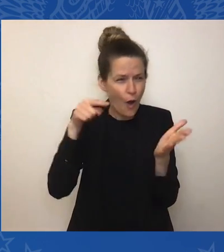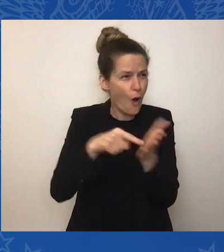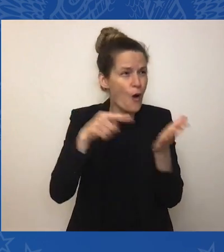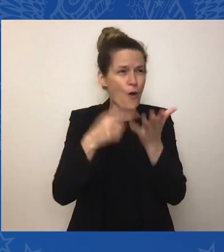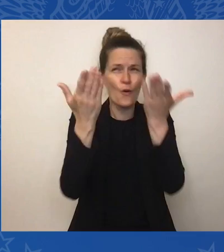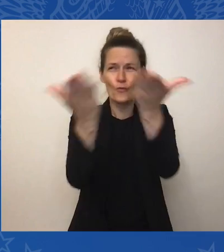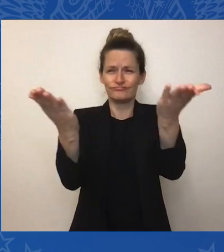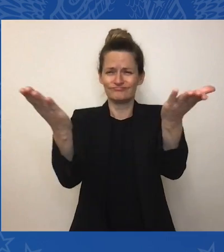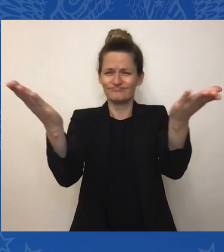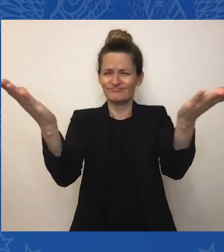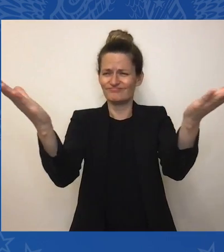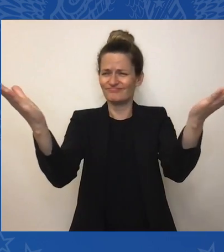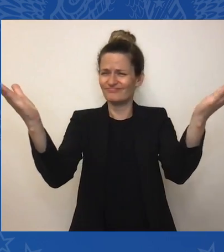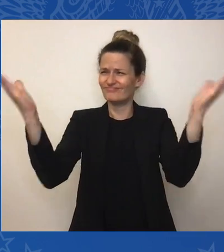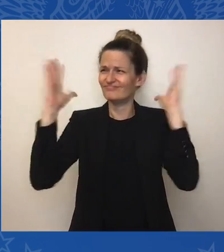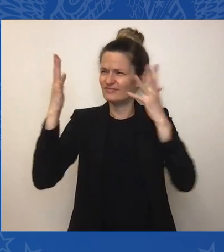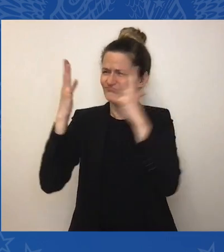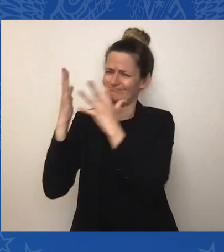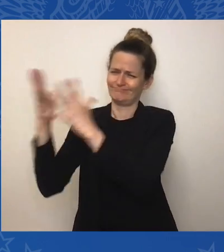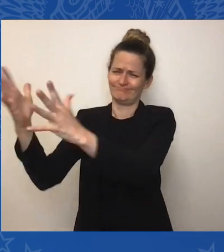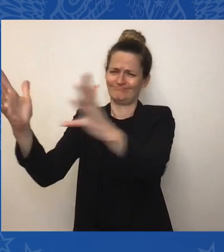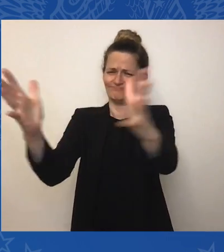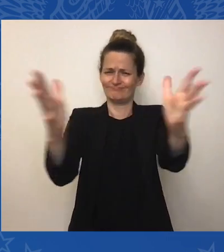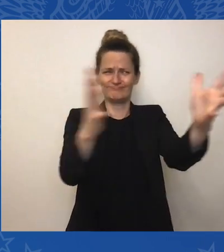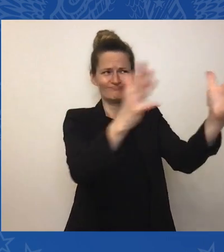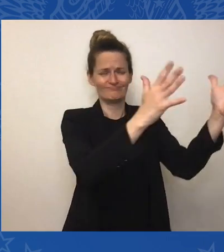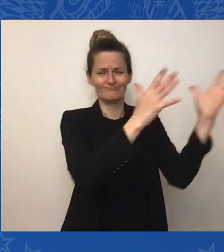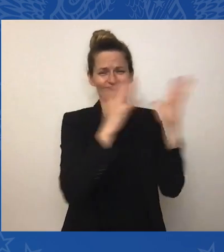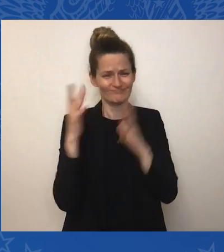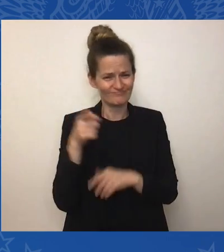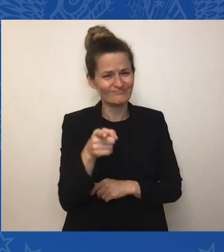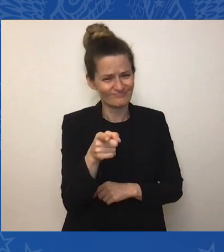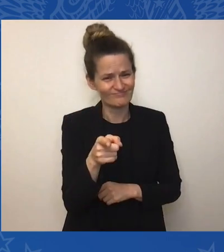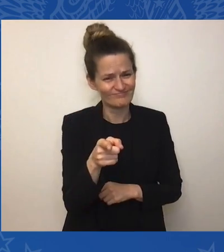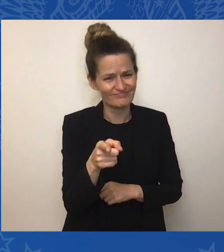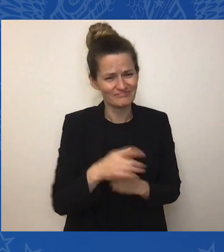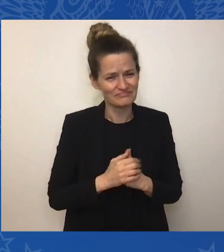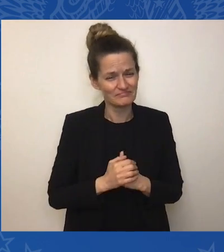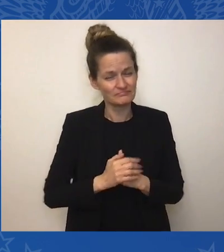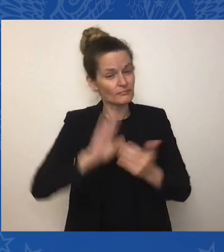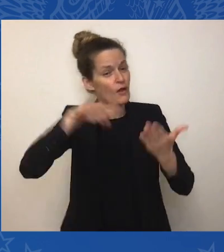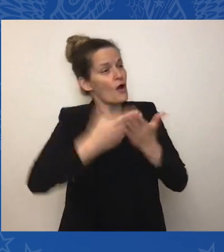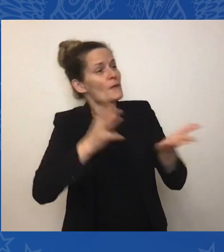And to all the parents up in the stands, this may be the best day of all.